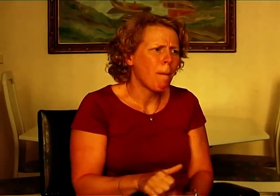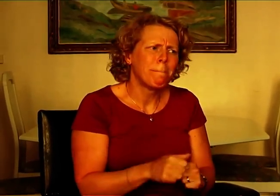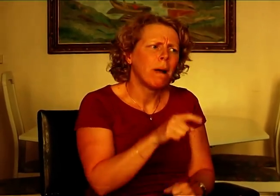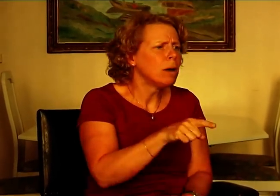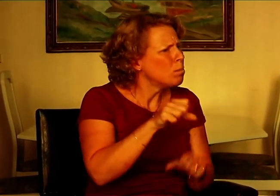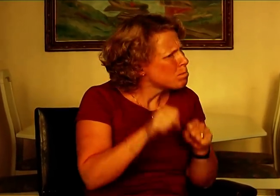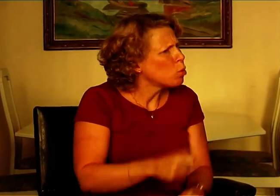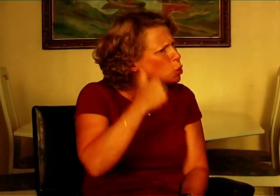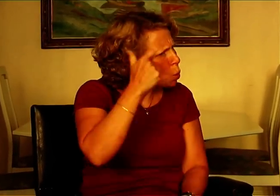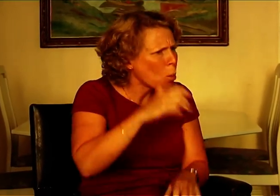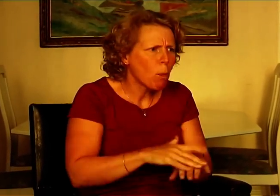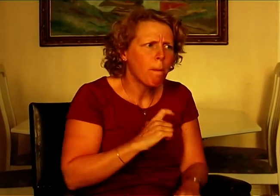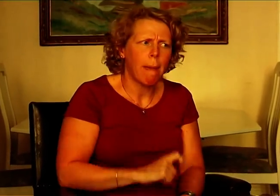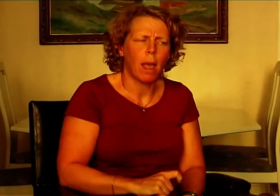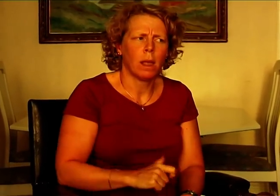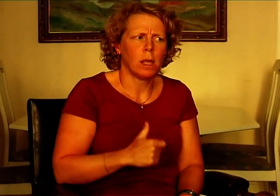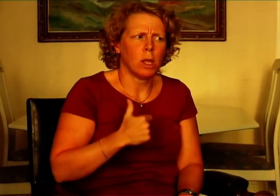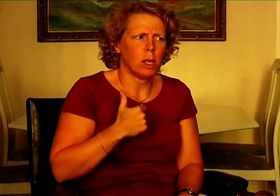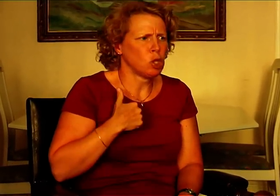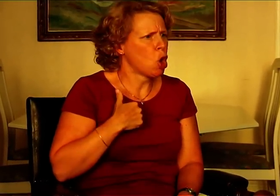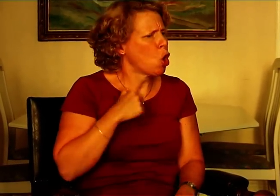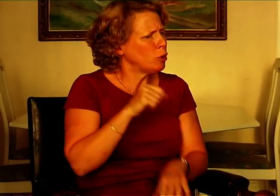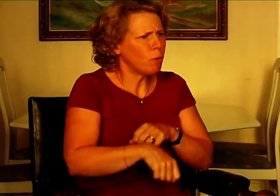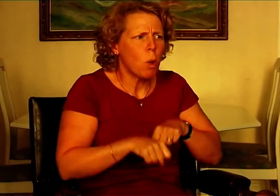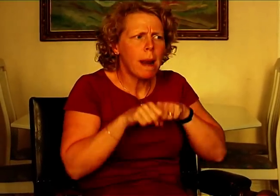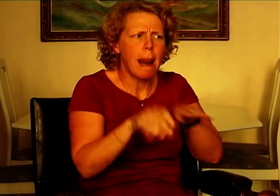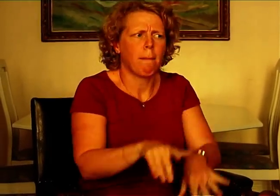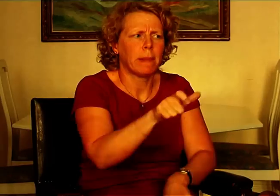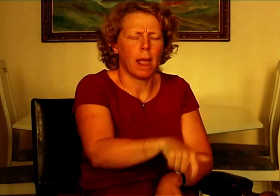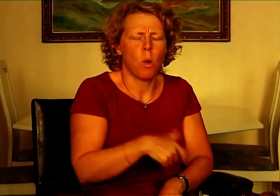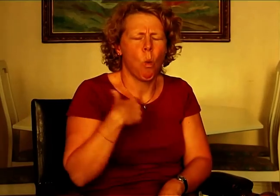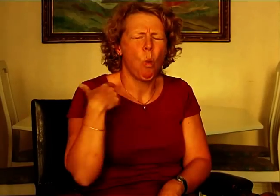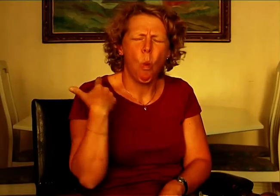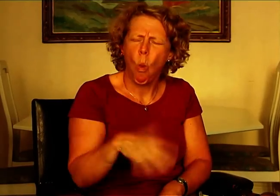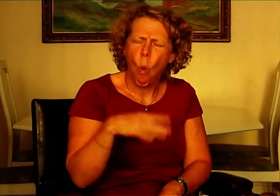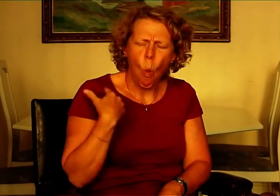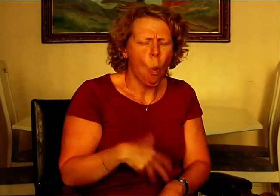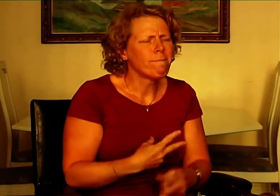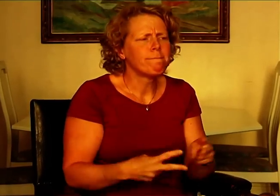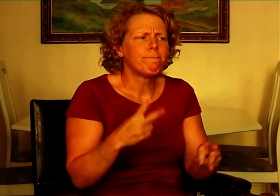You have to believe me when I say that giving you away was the-